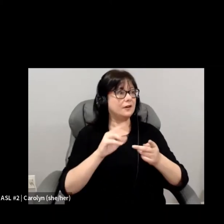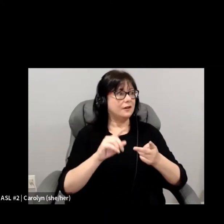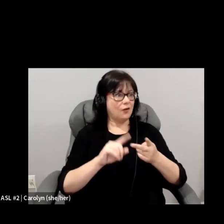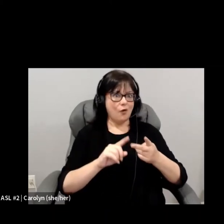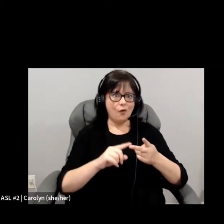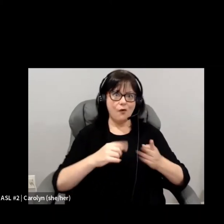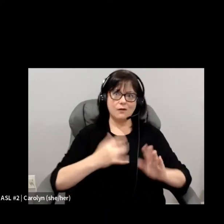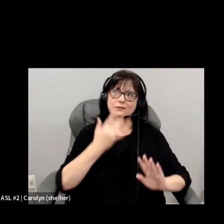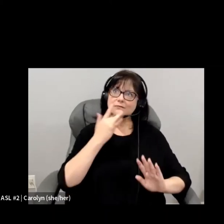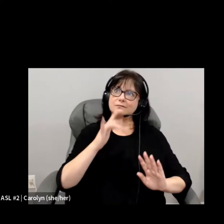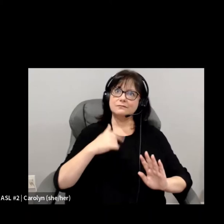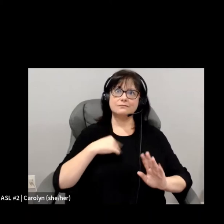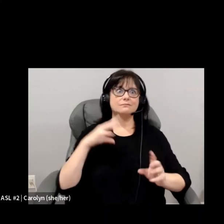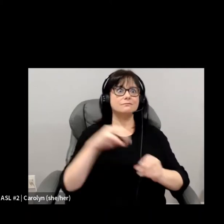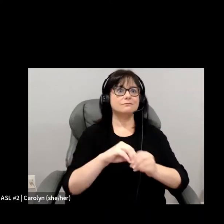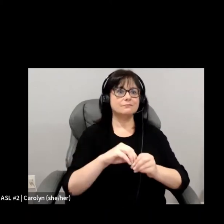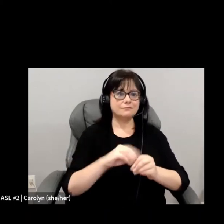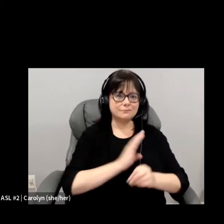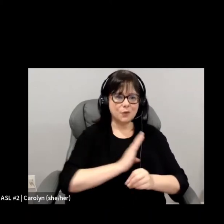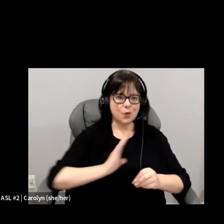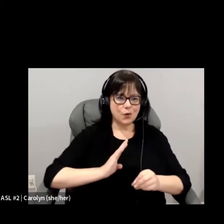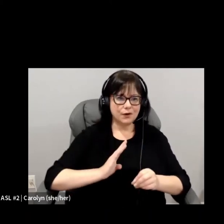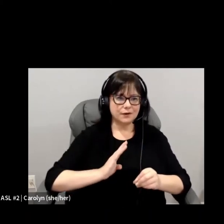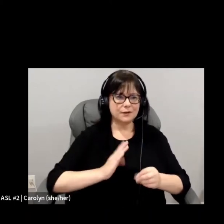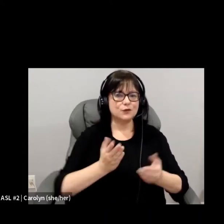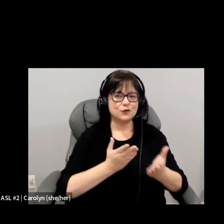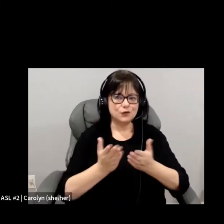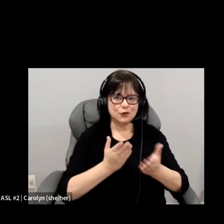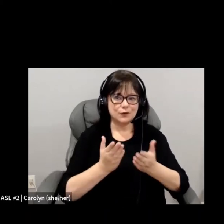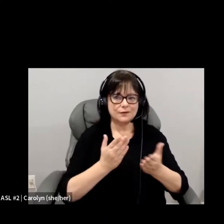I TRULY LOVE AND ADMIRE THIS LEGAL CLINIC.